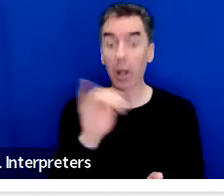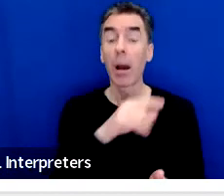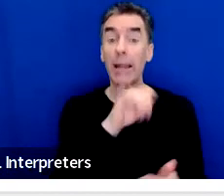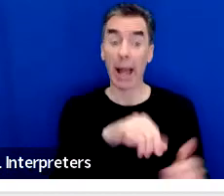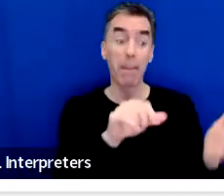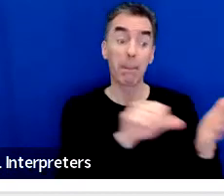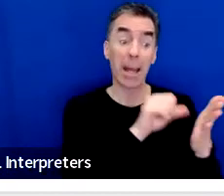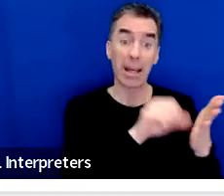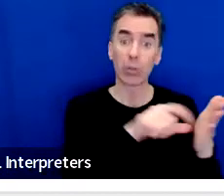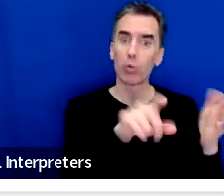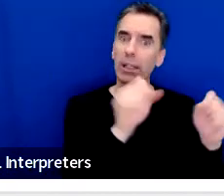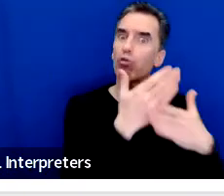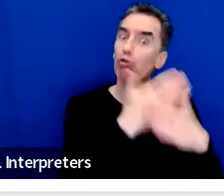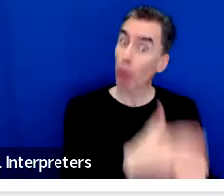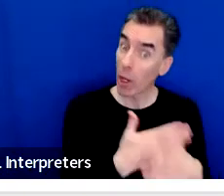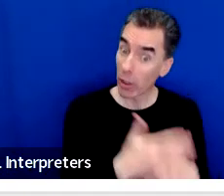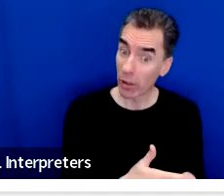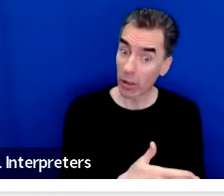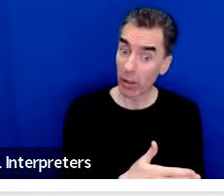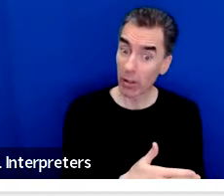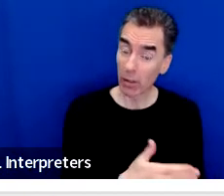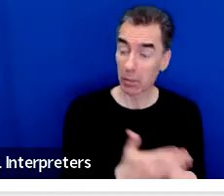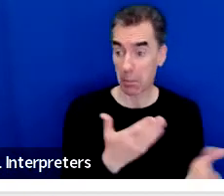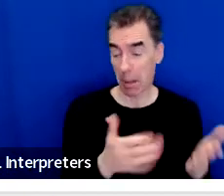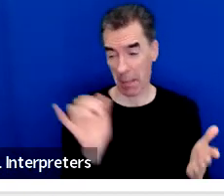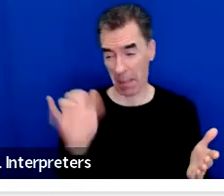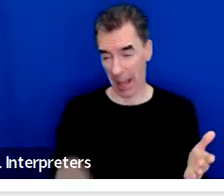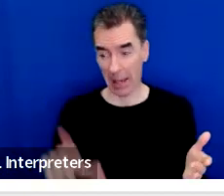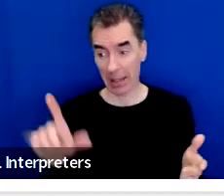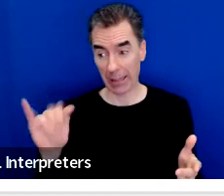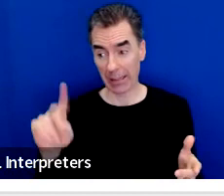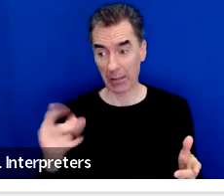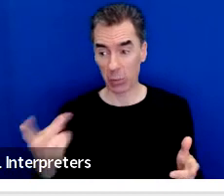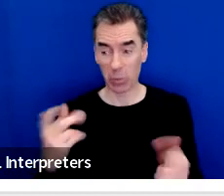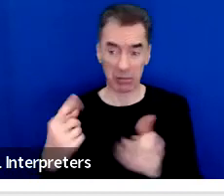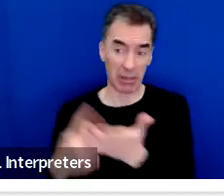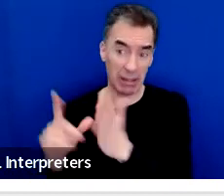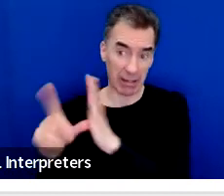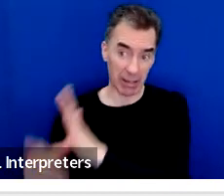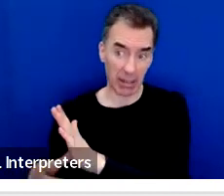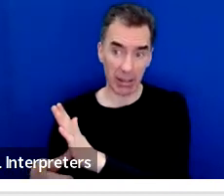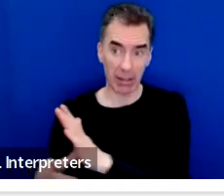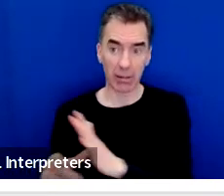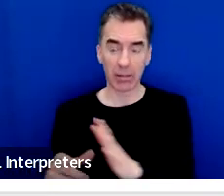So as long as I'm Lynda, that might be something that we need to talk about further as far as single sign on, but as long as